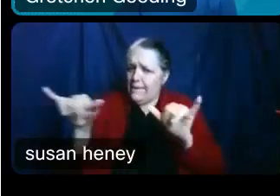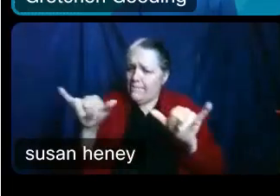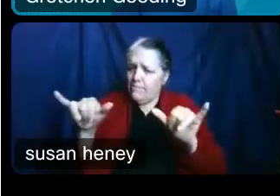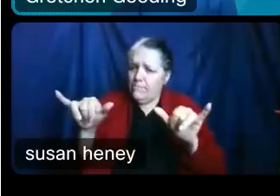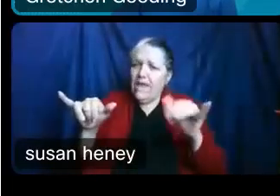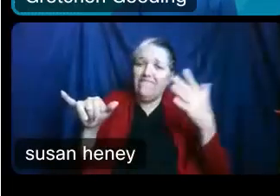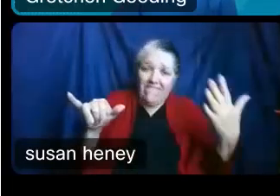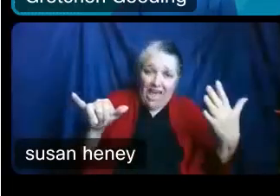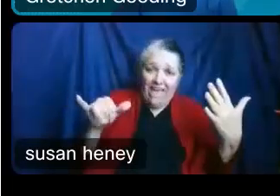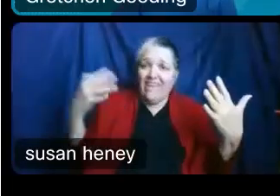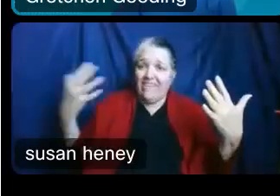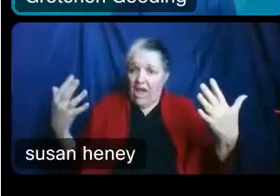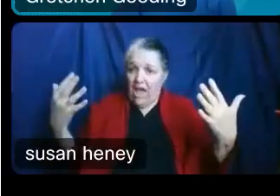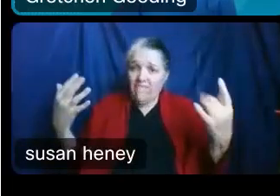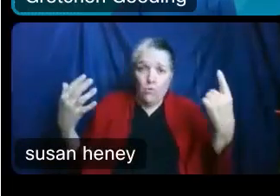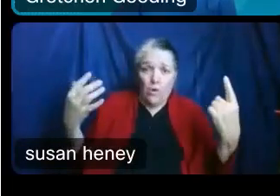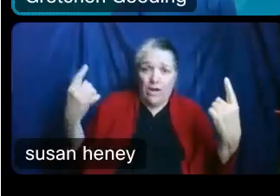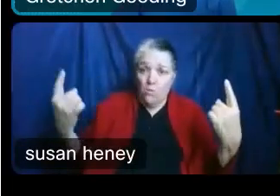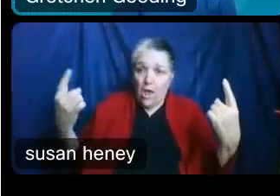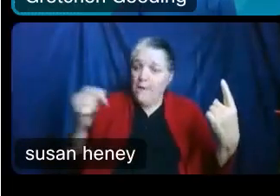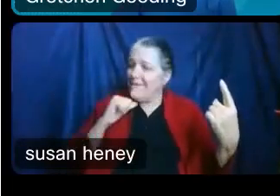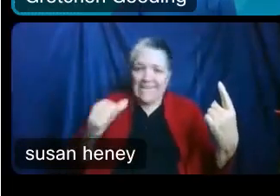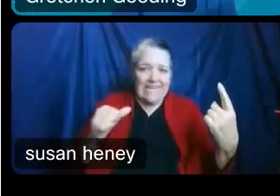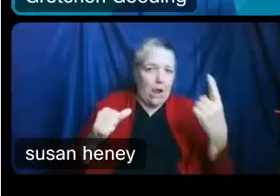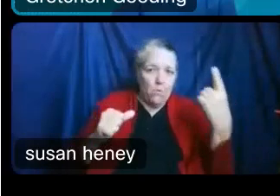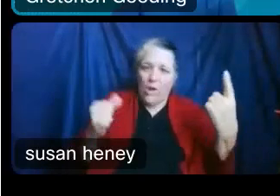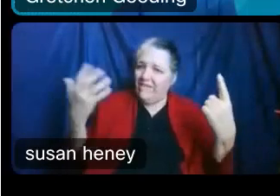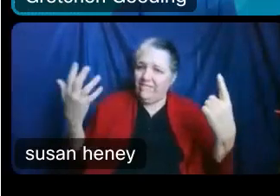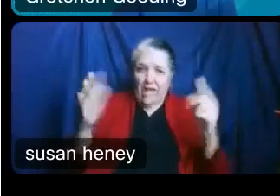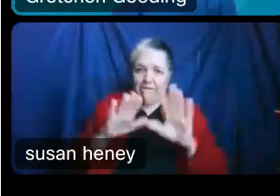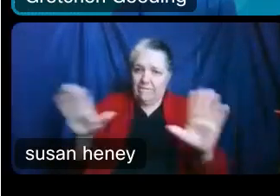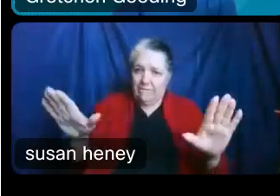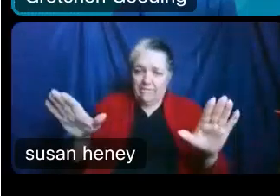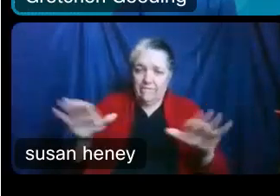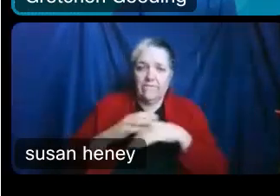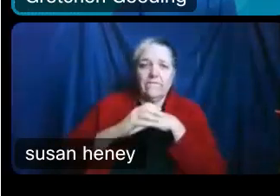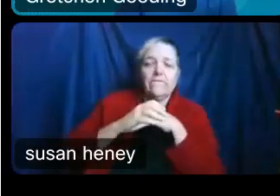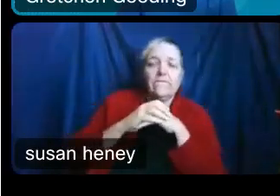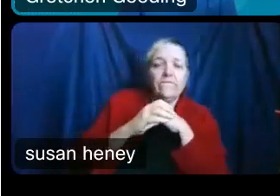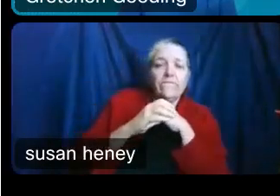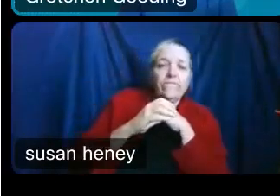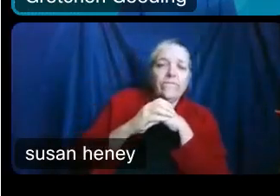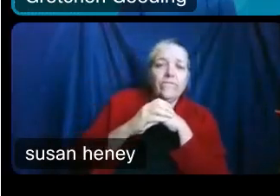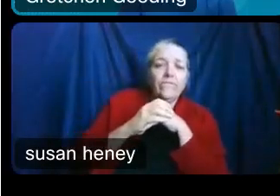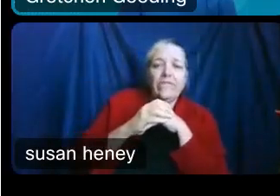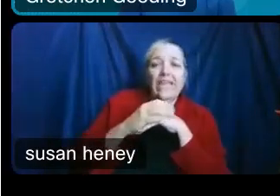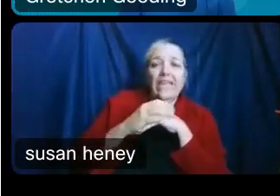estimates. Five-year estimates are helpful when comparing across geographies, because